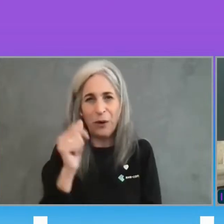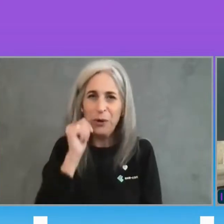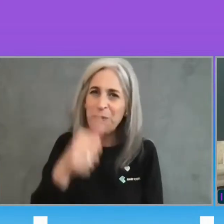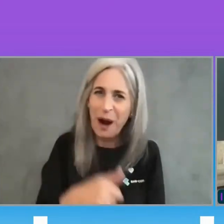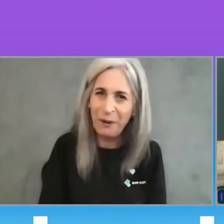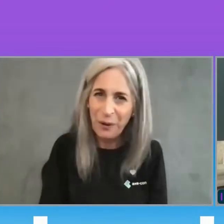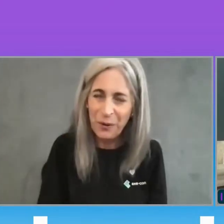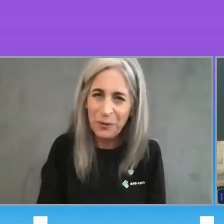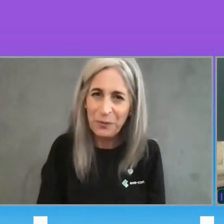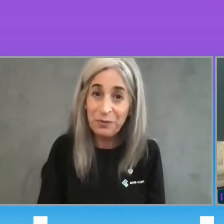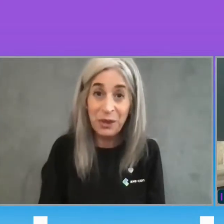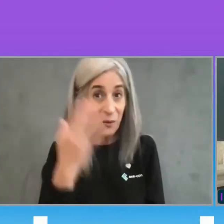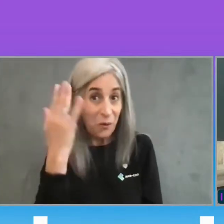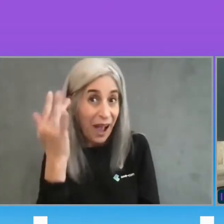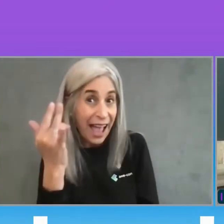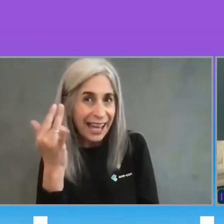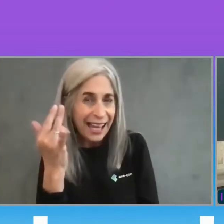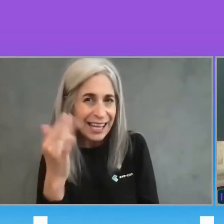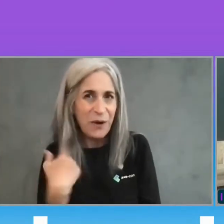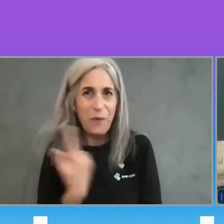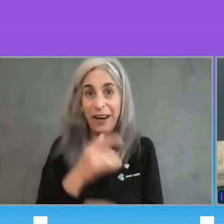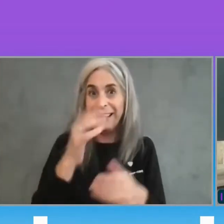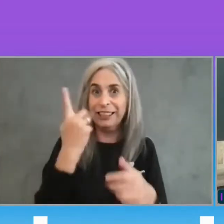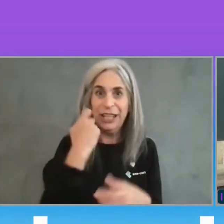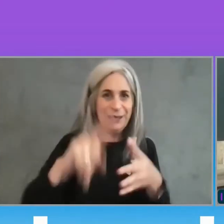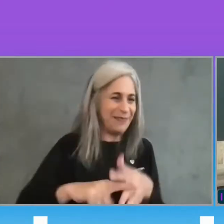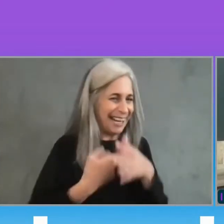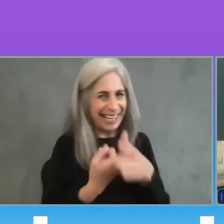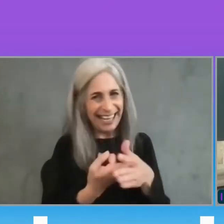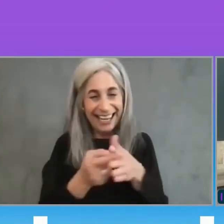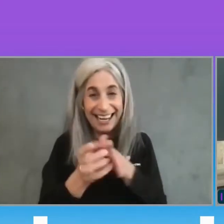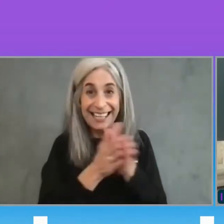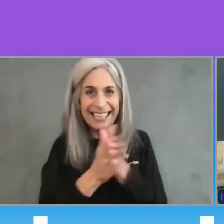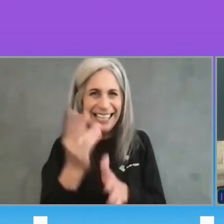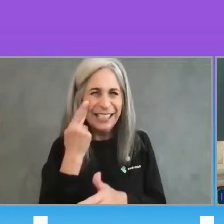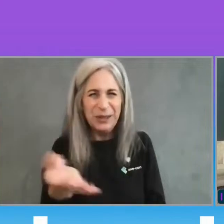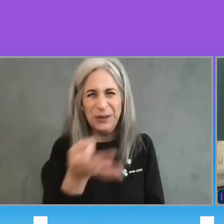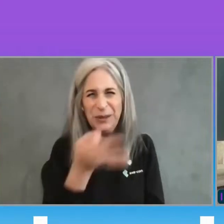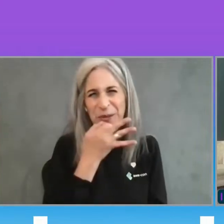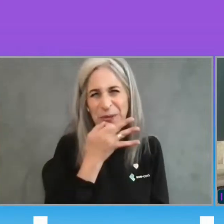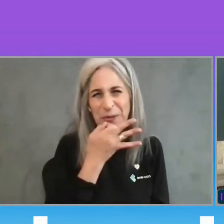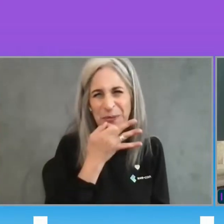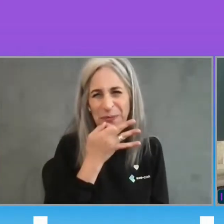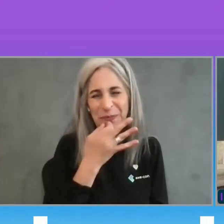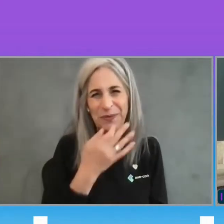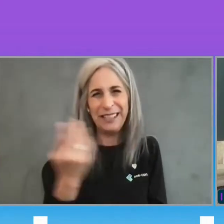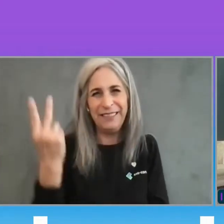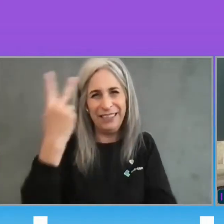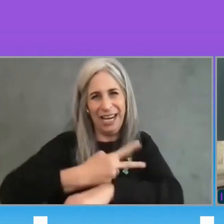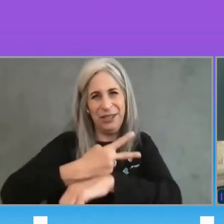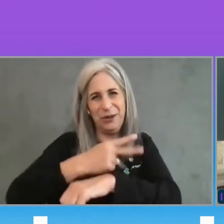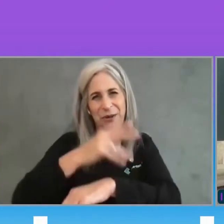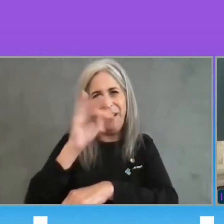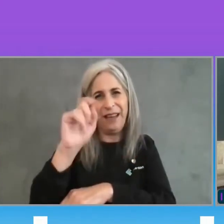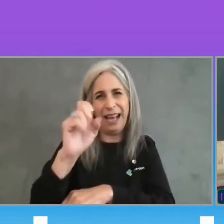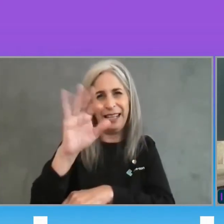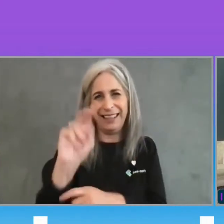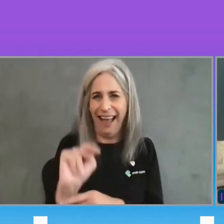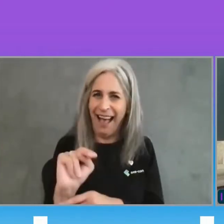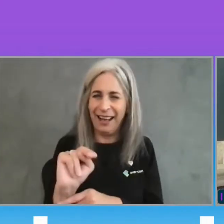ready for tomorrow, because we're just getting started. See